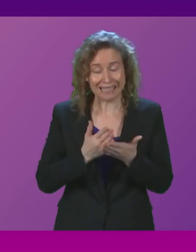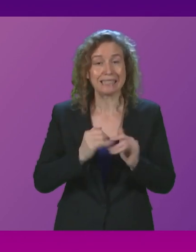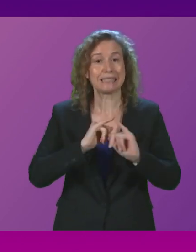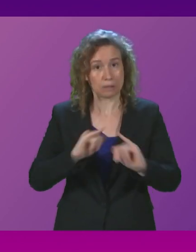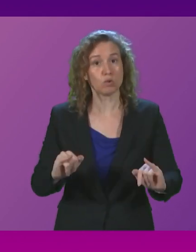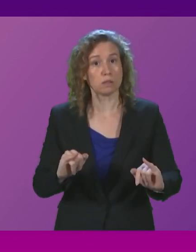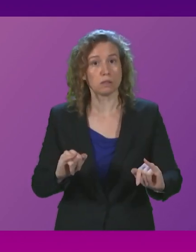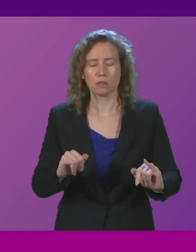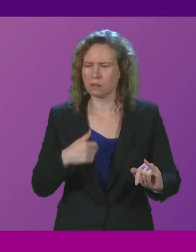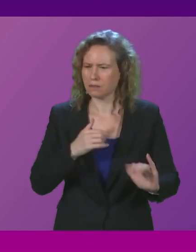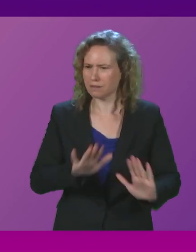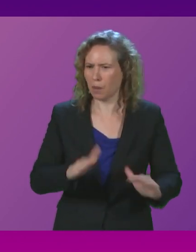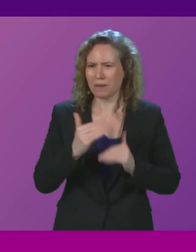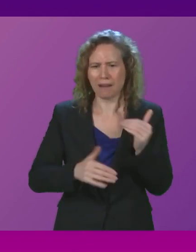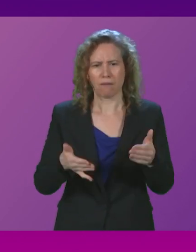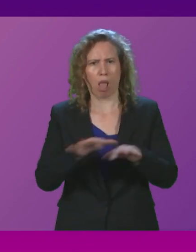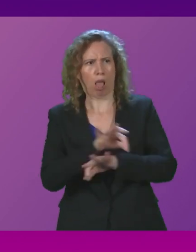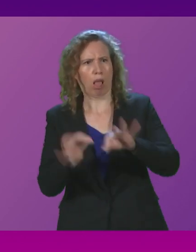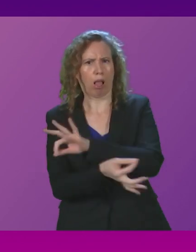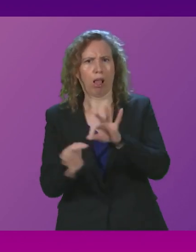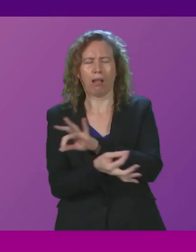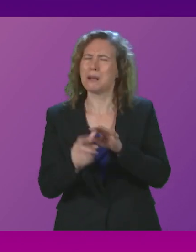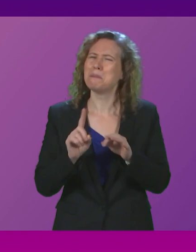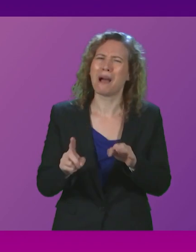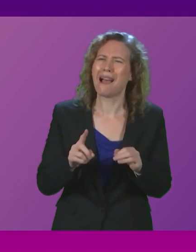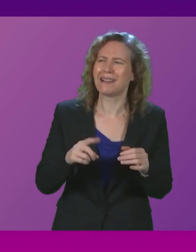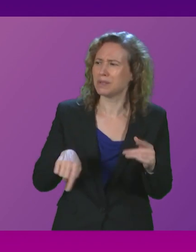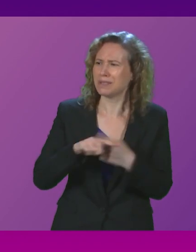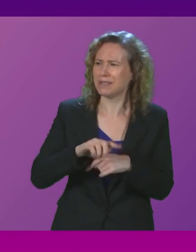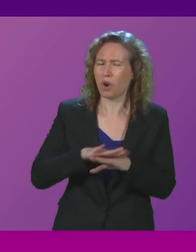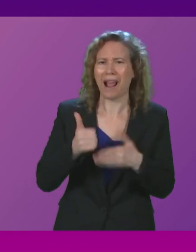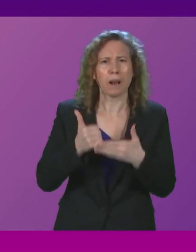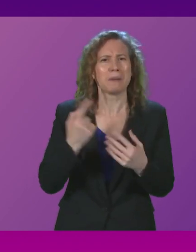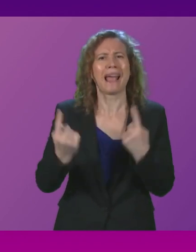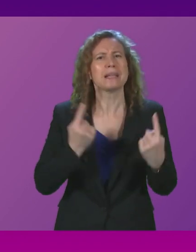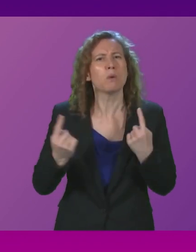would not say otherwise—but it does not do anybody any service at all to deliberately